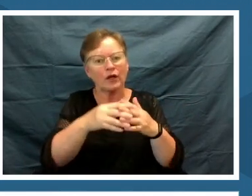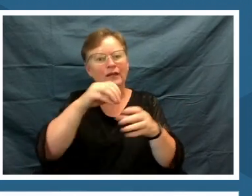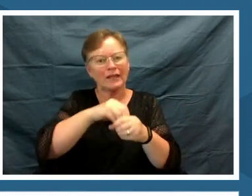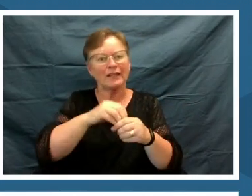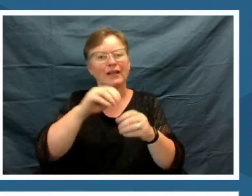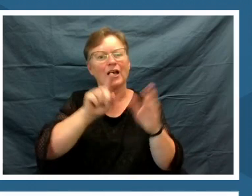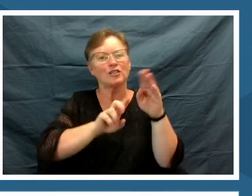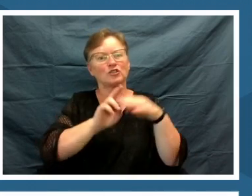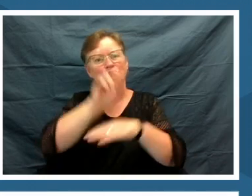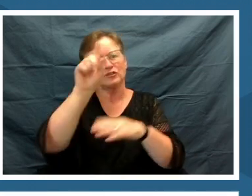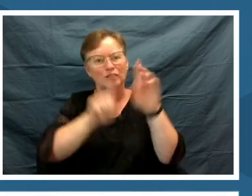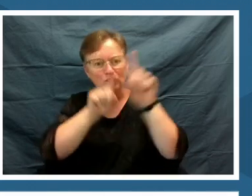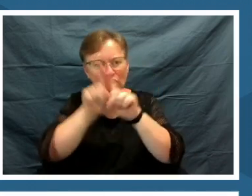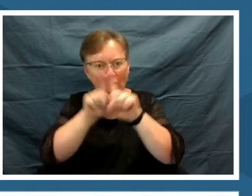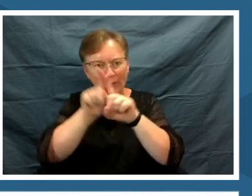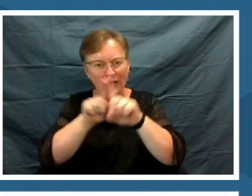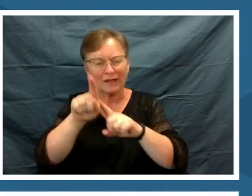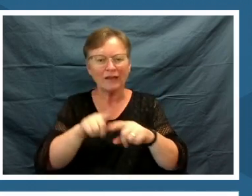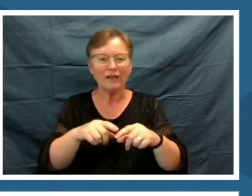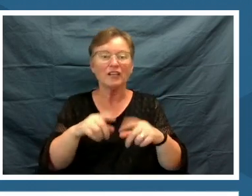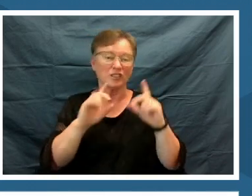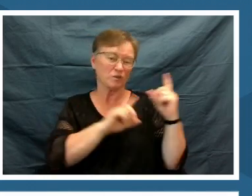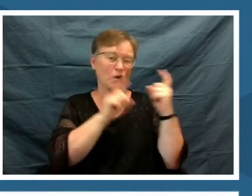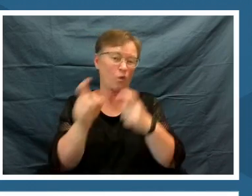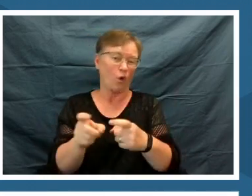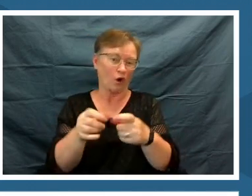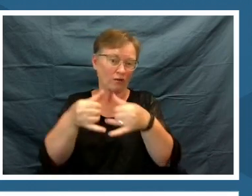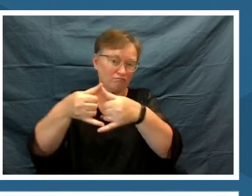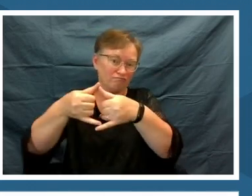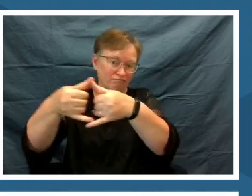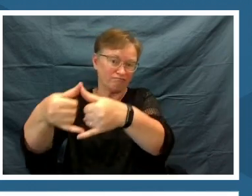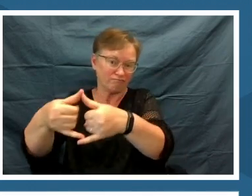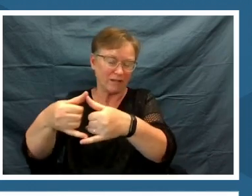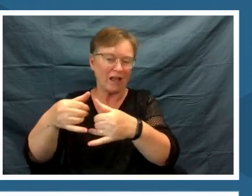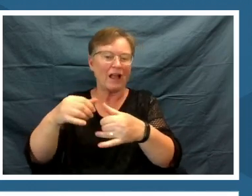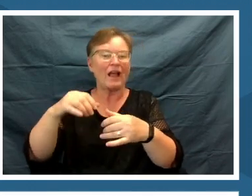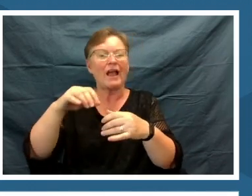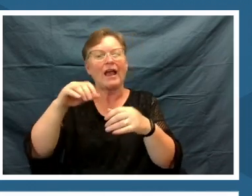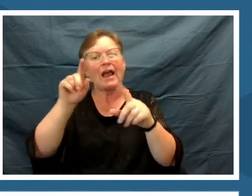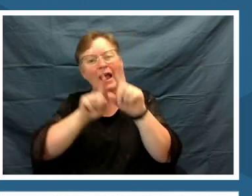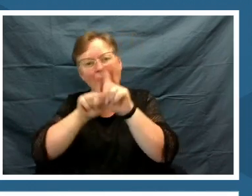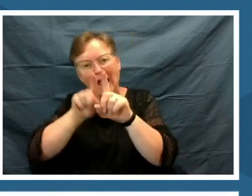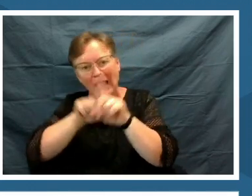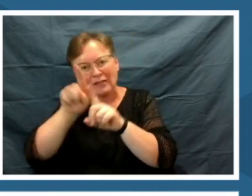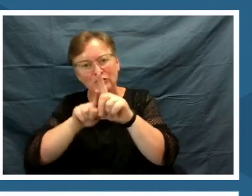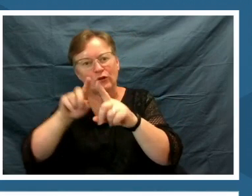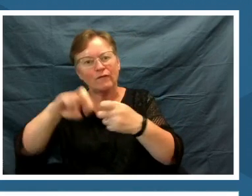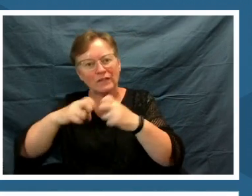american physical society excellence in physics education award he delivered two